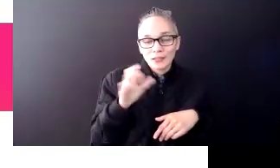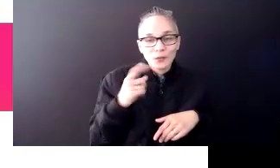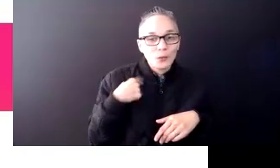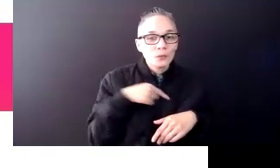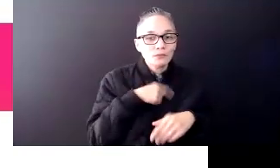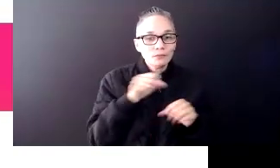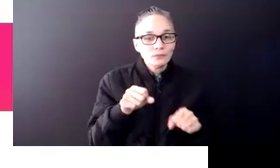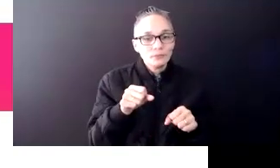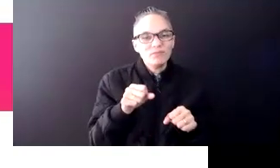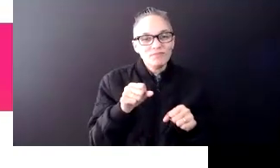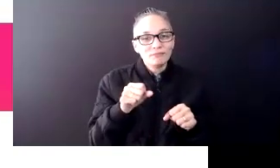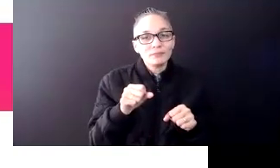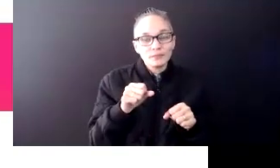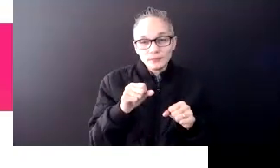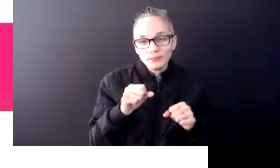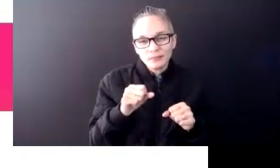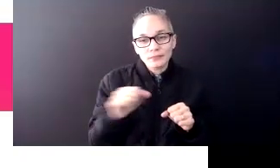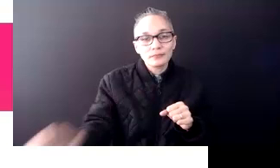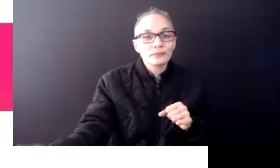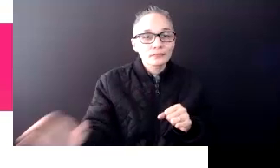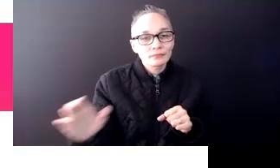get the time sheets out.